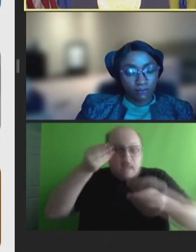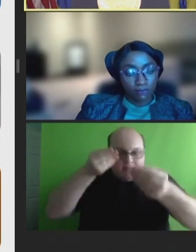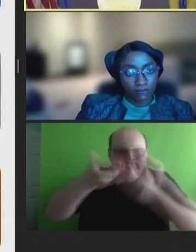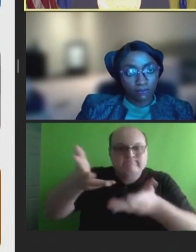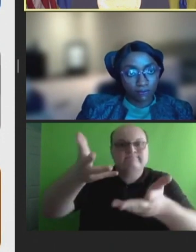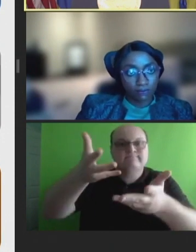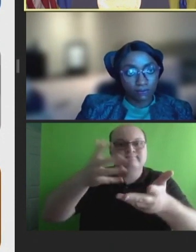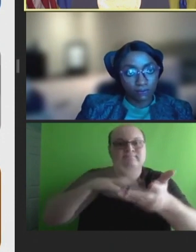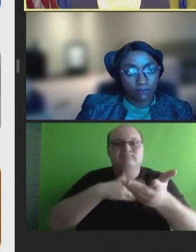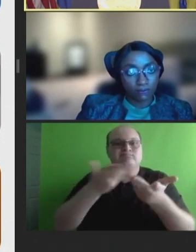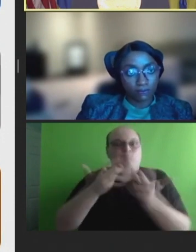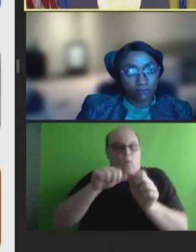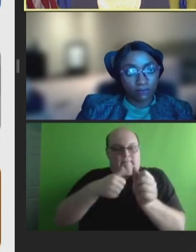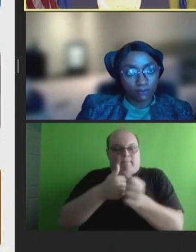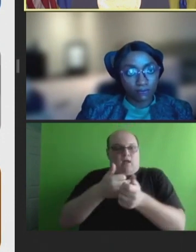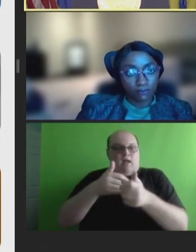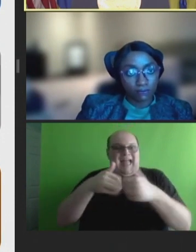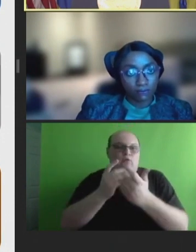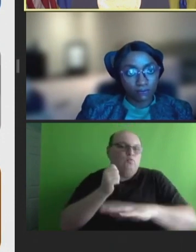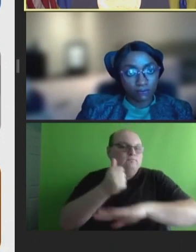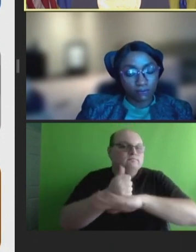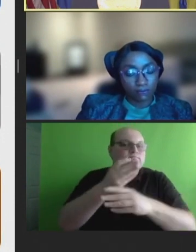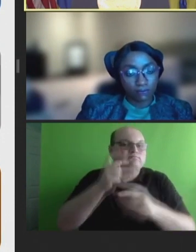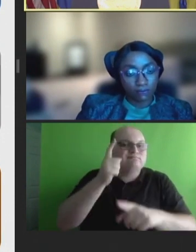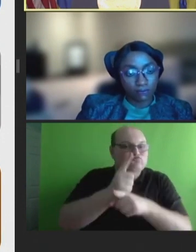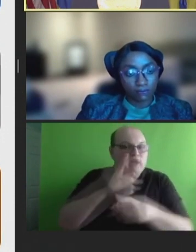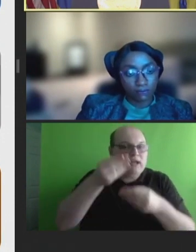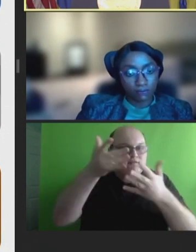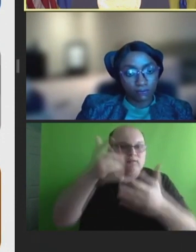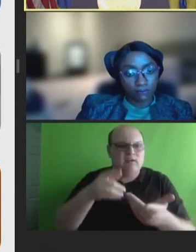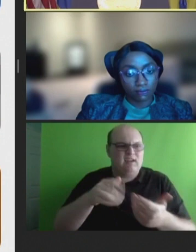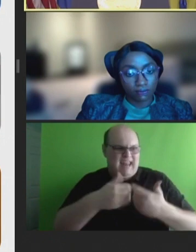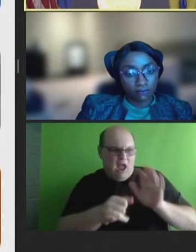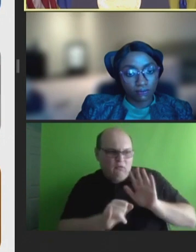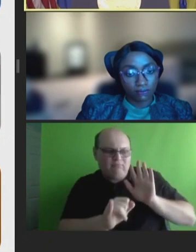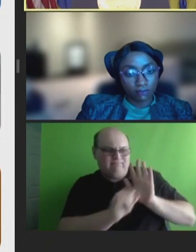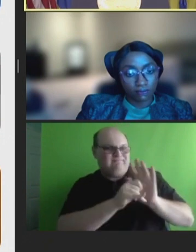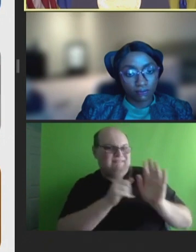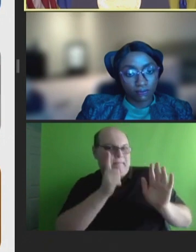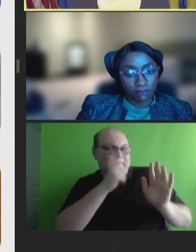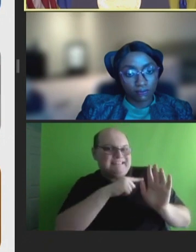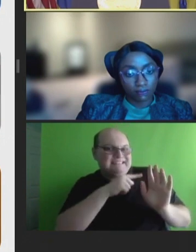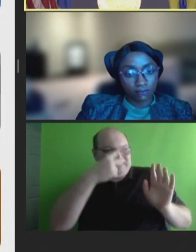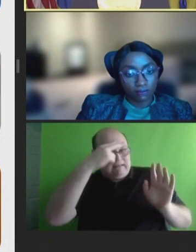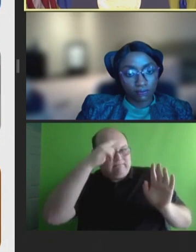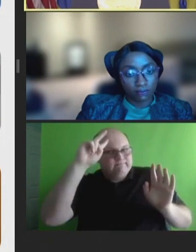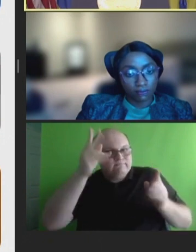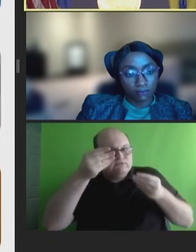vaccinations and again, addressing the mis- and disinformation. And then in the COVID space,